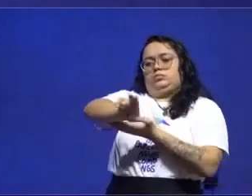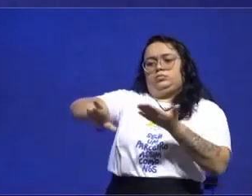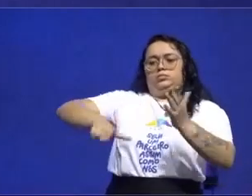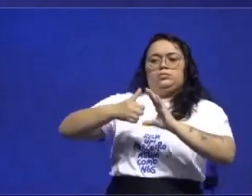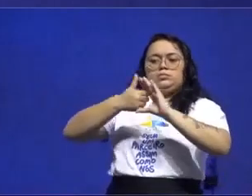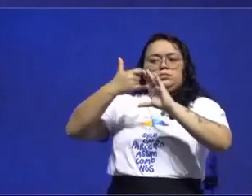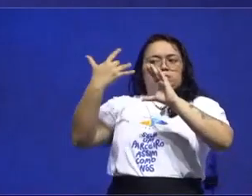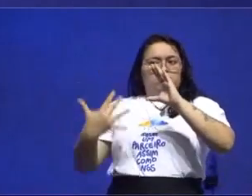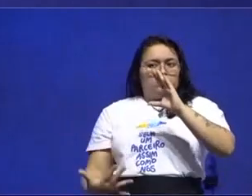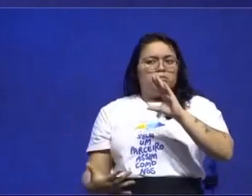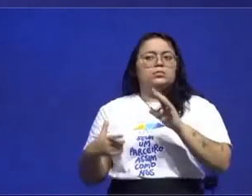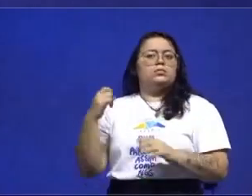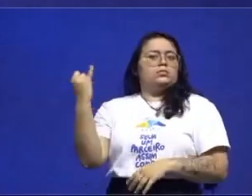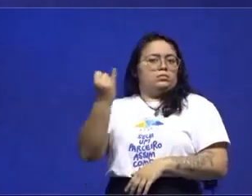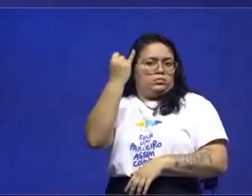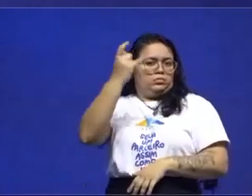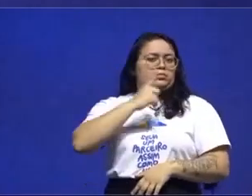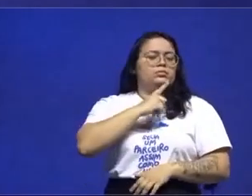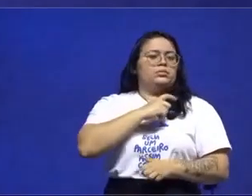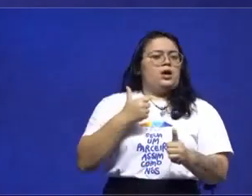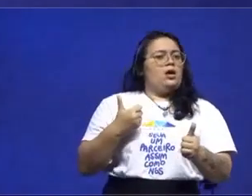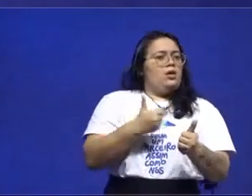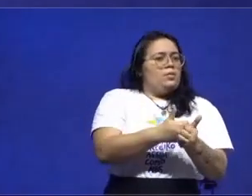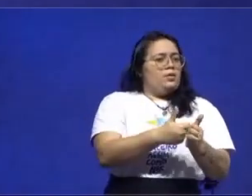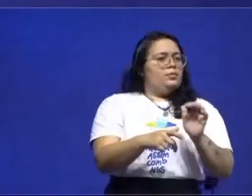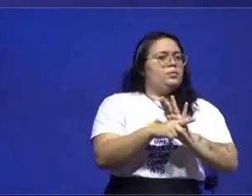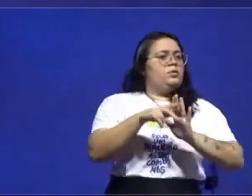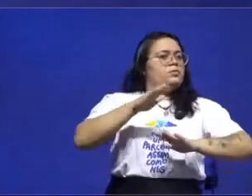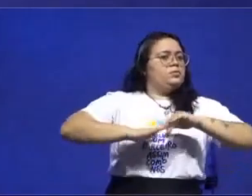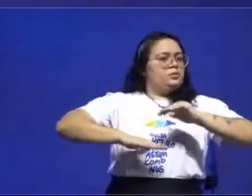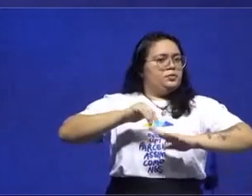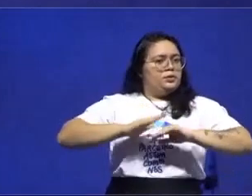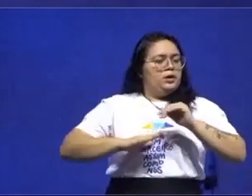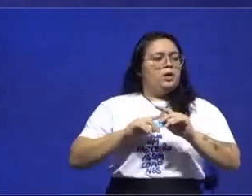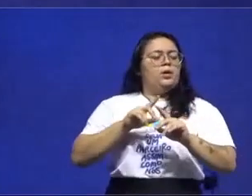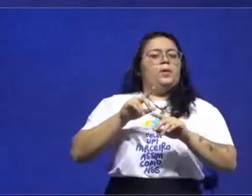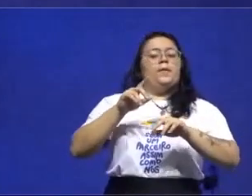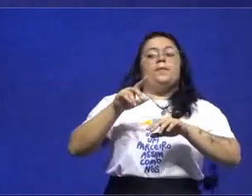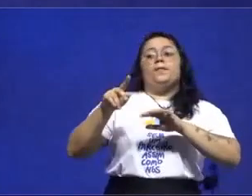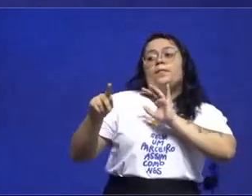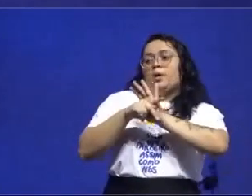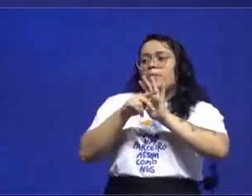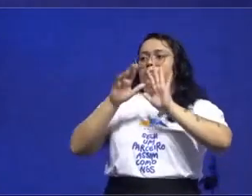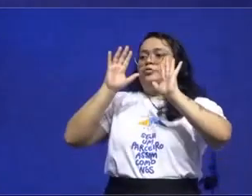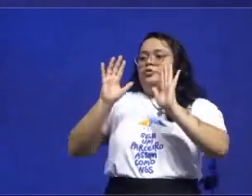it is important to have the follow-up of trained professionals who really welcome that family